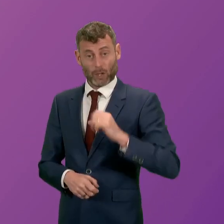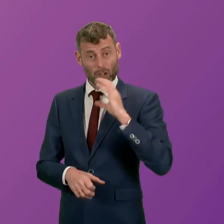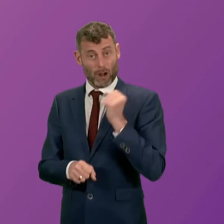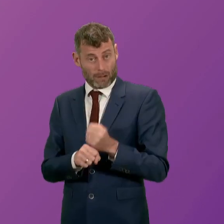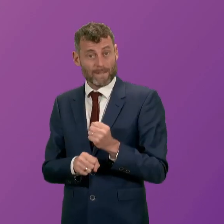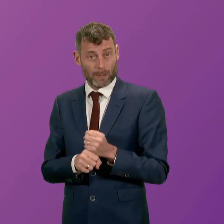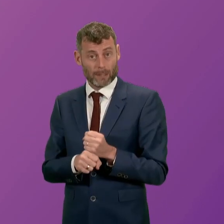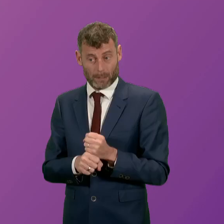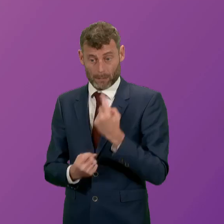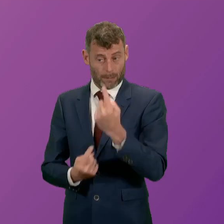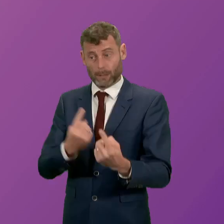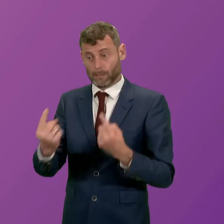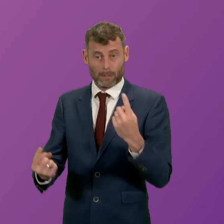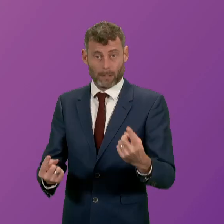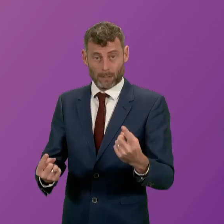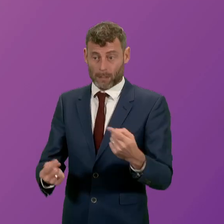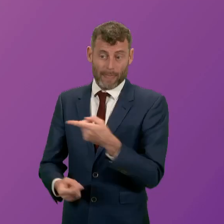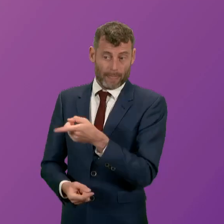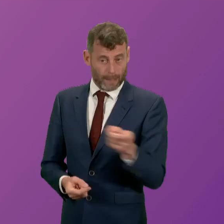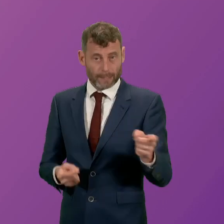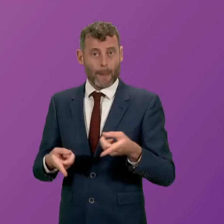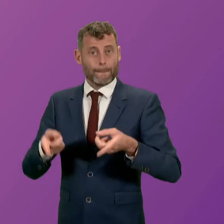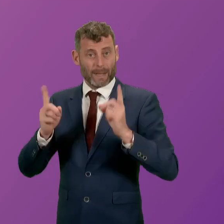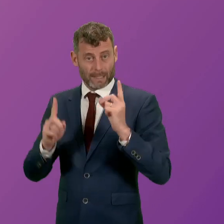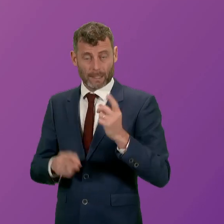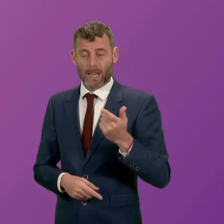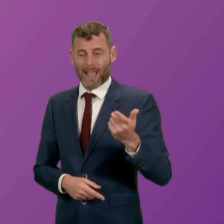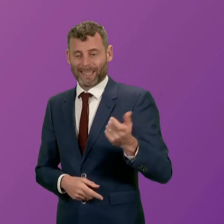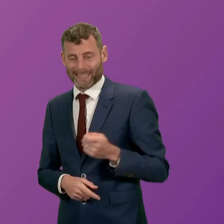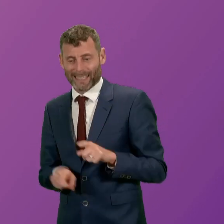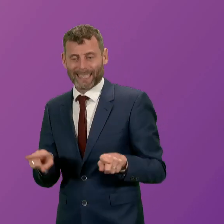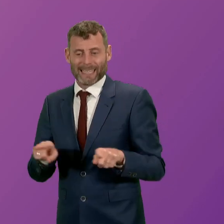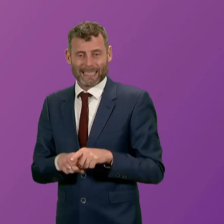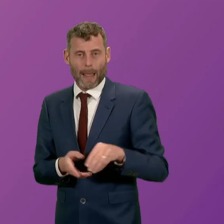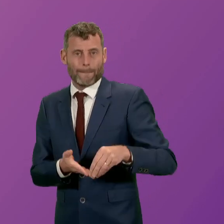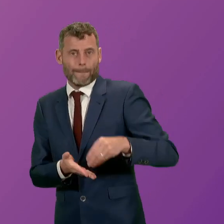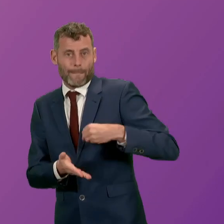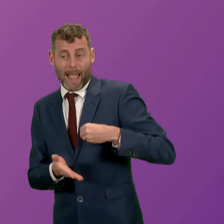Ministers in the Scottish Government are getting the same pay, as MSPs,